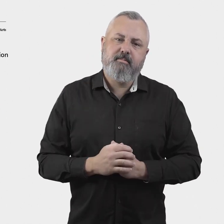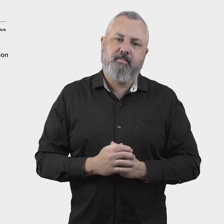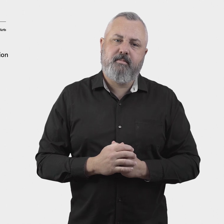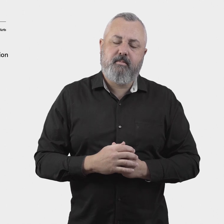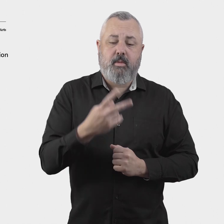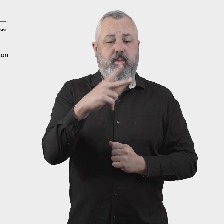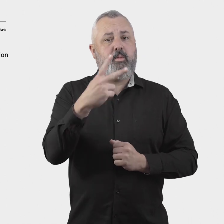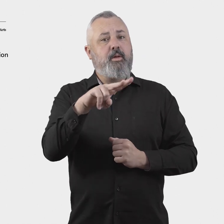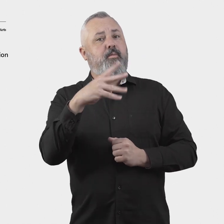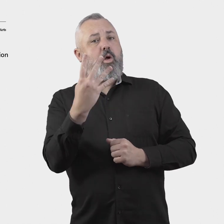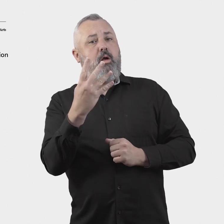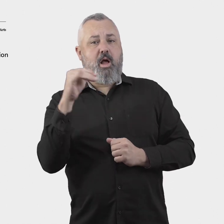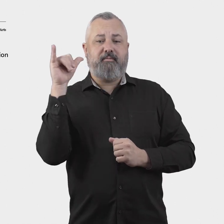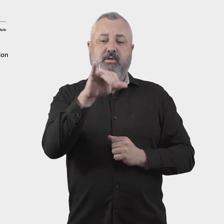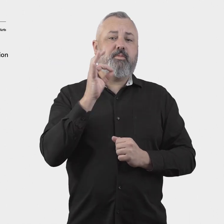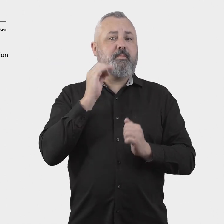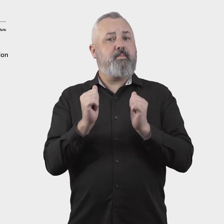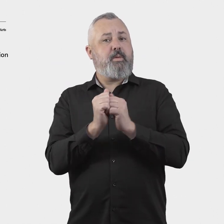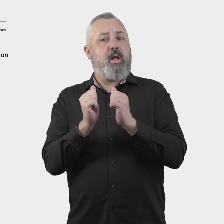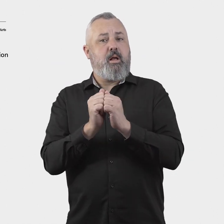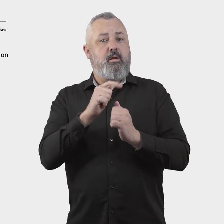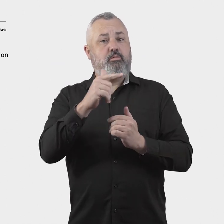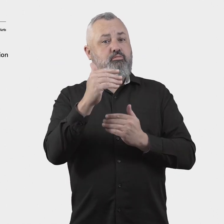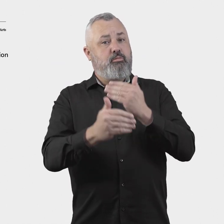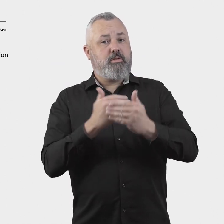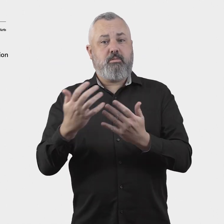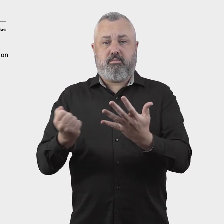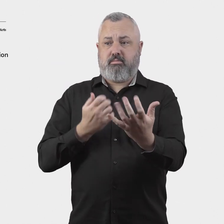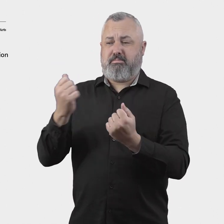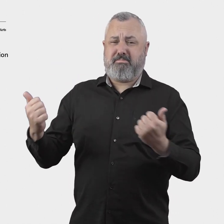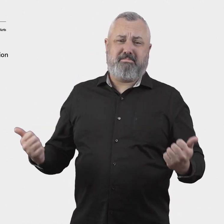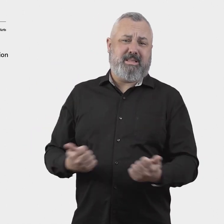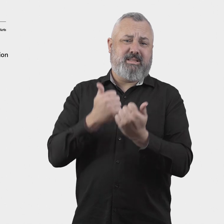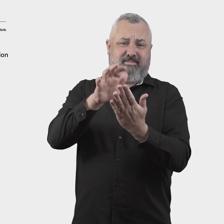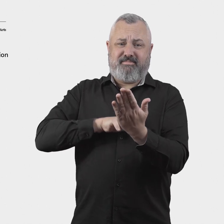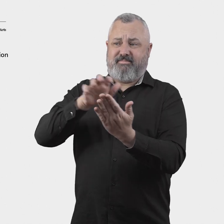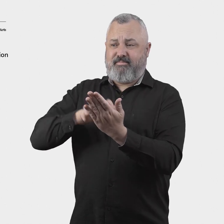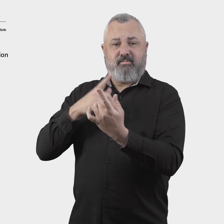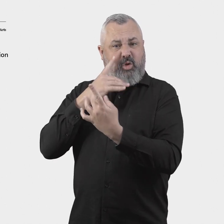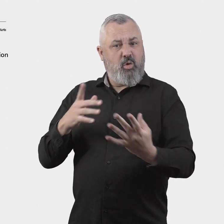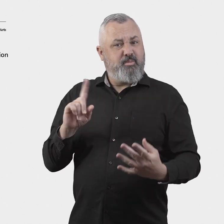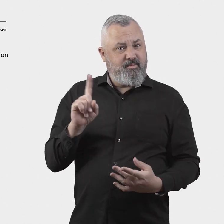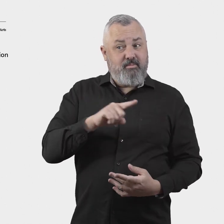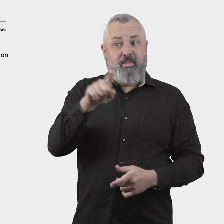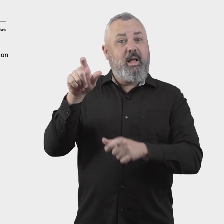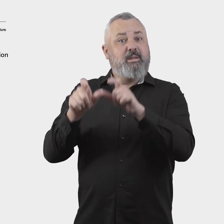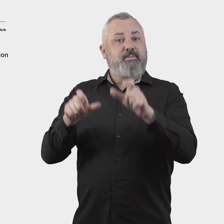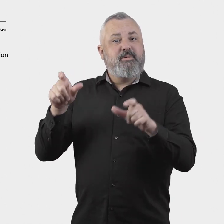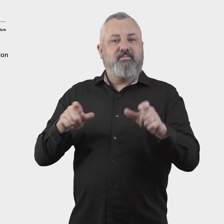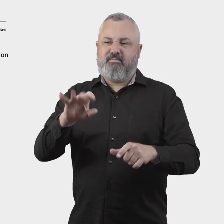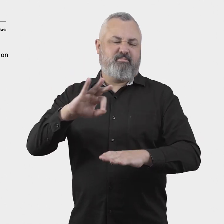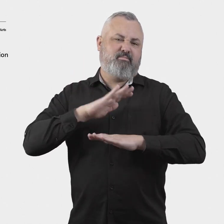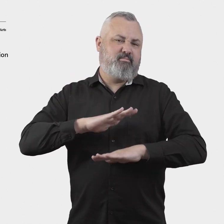Submissions received through the 2024 Aviation White Paper process made clear that aviation consumers are